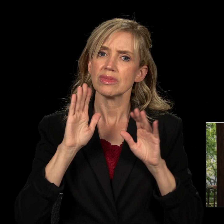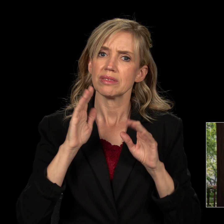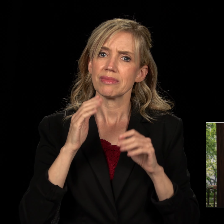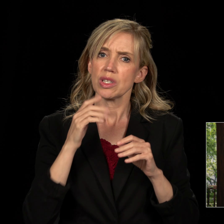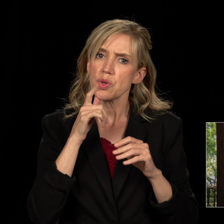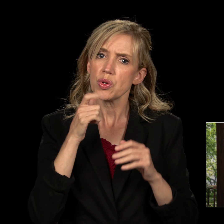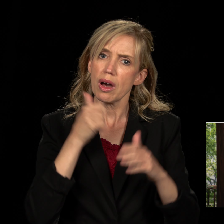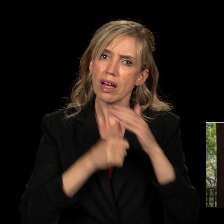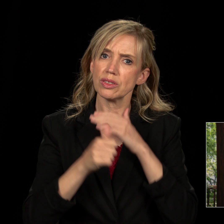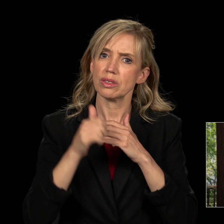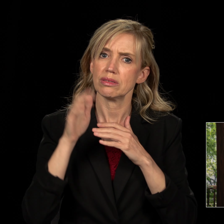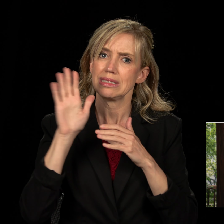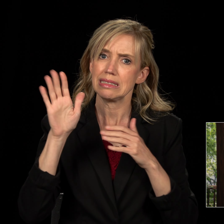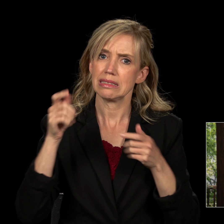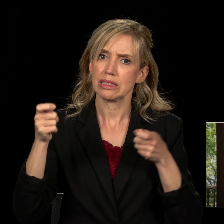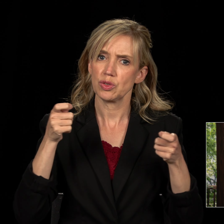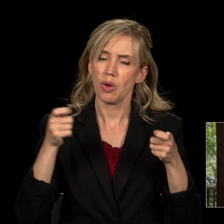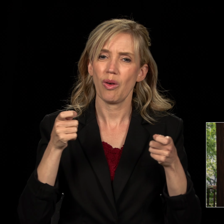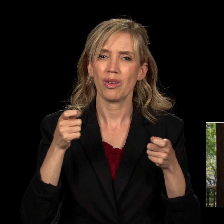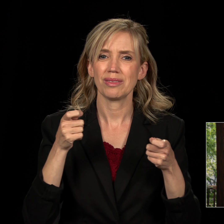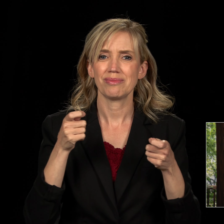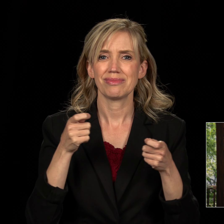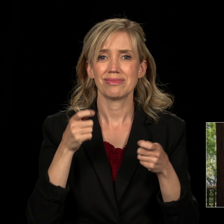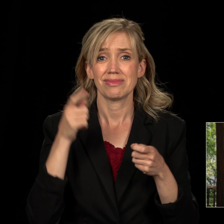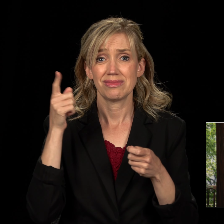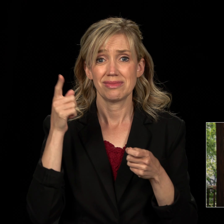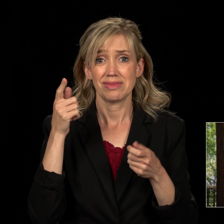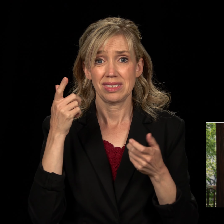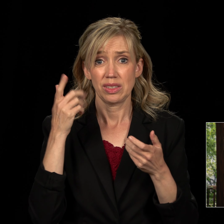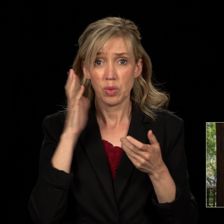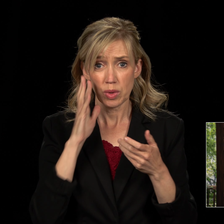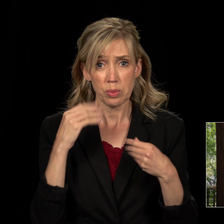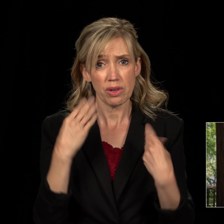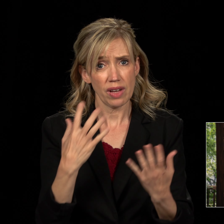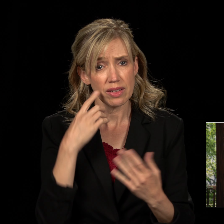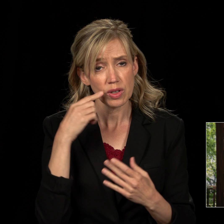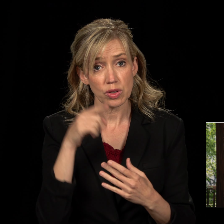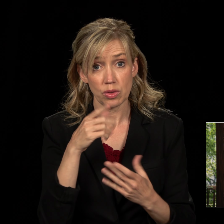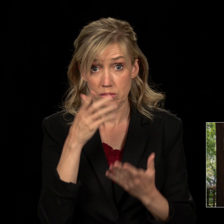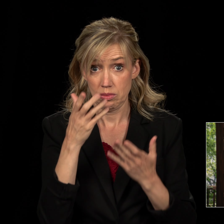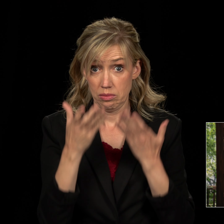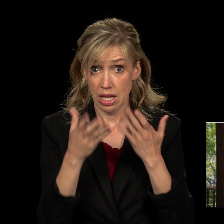responsibility for you, He has pledged to provide for you. It might rain at the wedding? Okay God